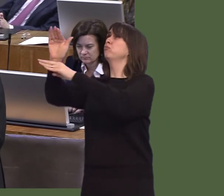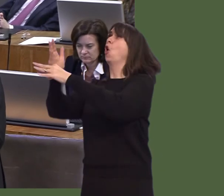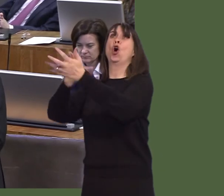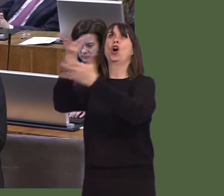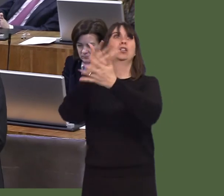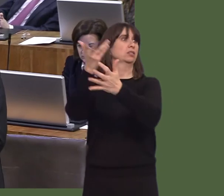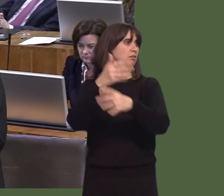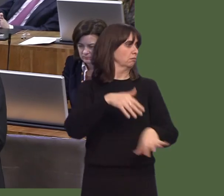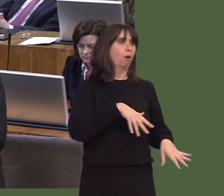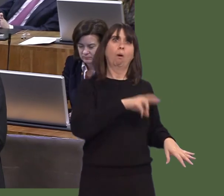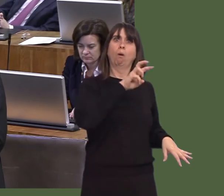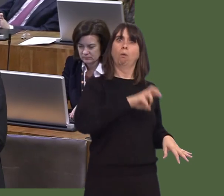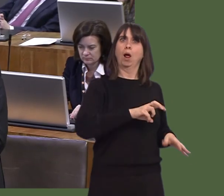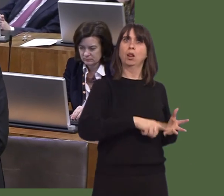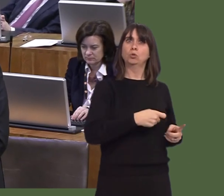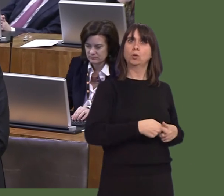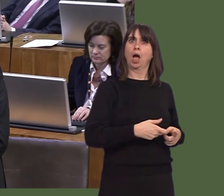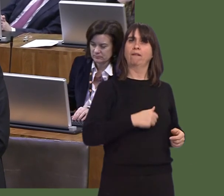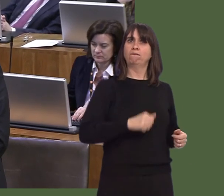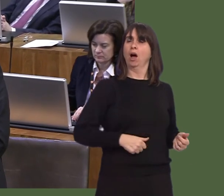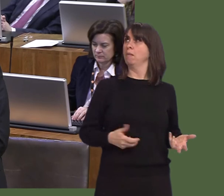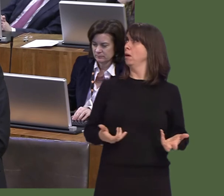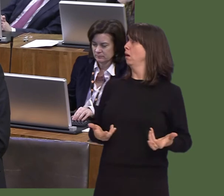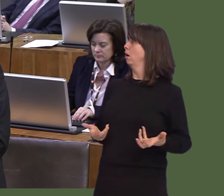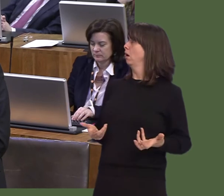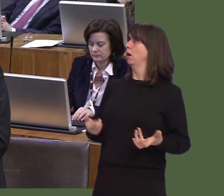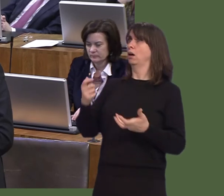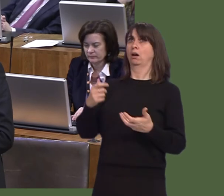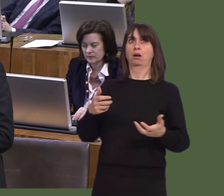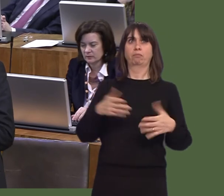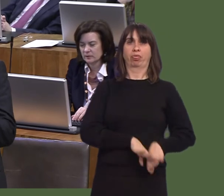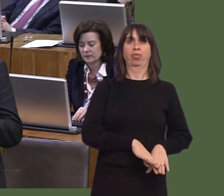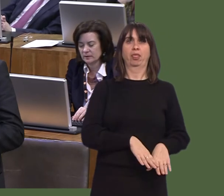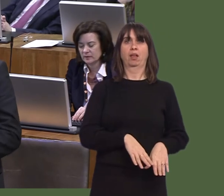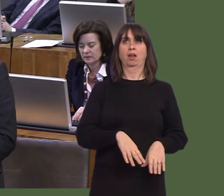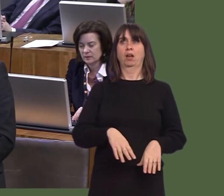That's before there was a motorway built across the border. So, in reality, it's impossible to police that border from a customs perspective.